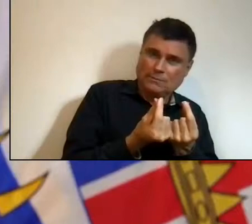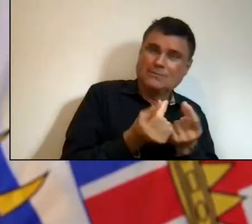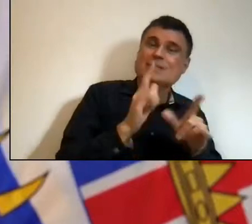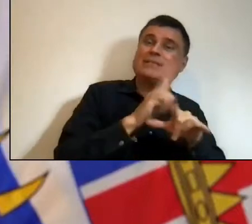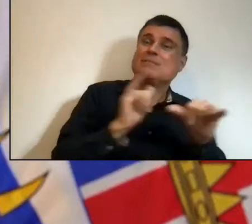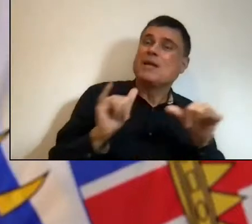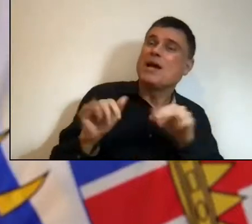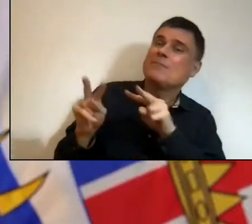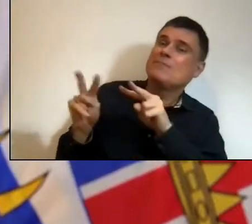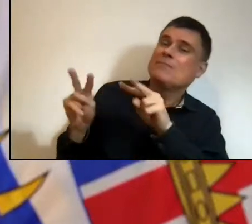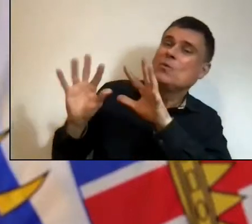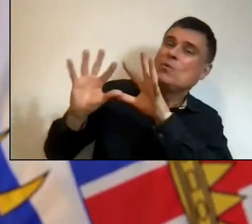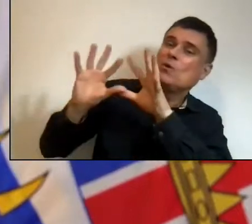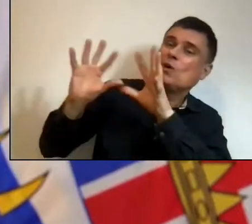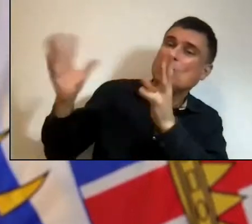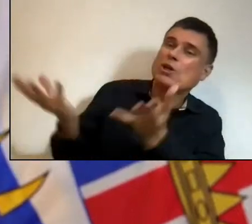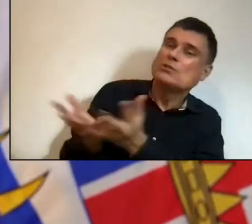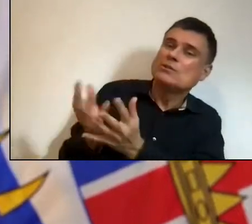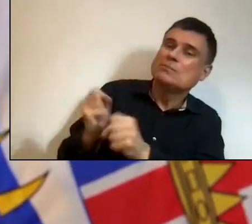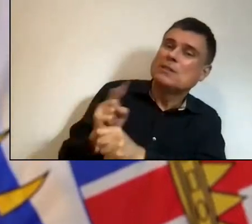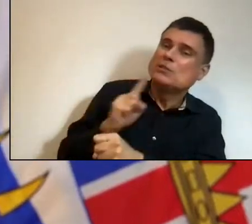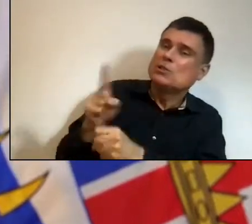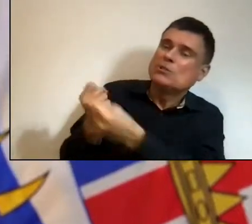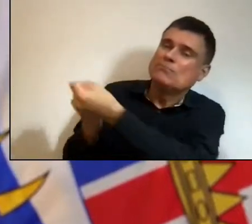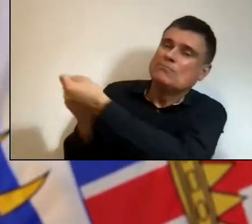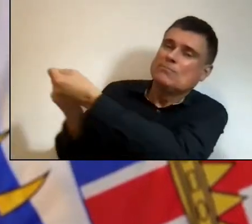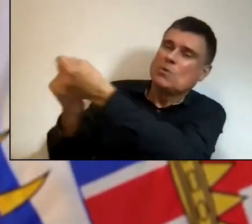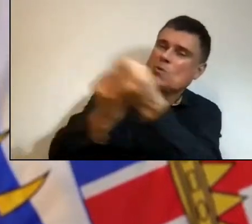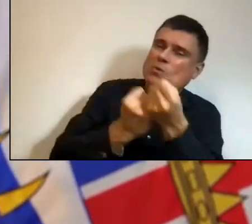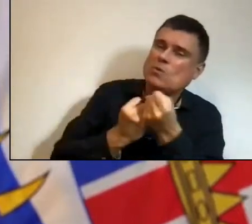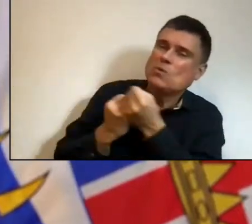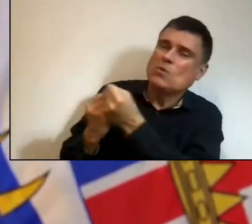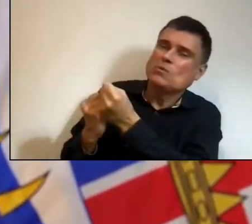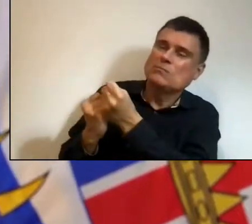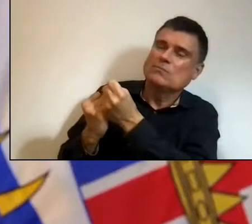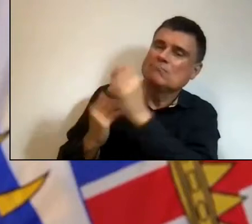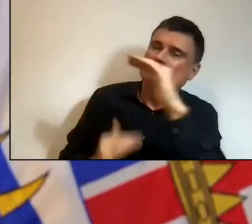ensure that we are supporting vaccine equity so we have that